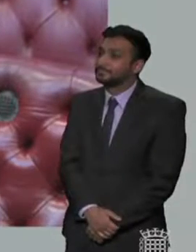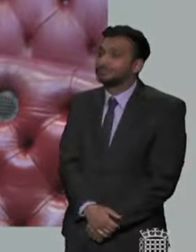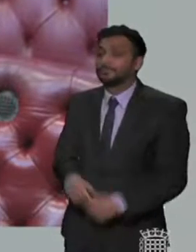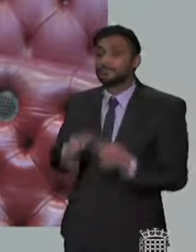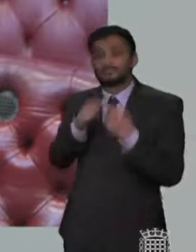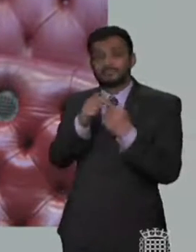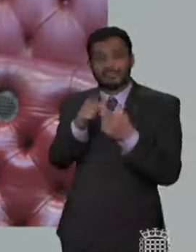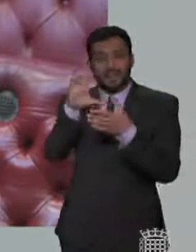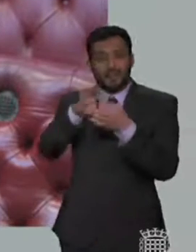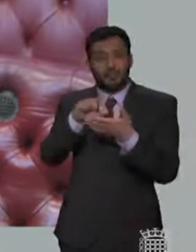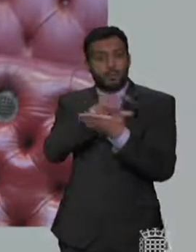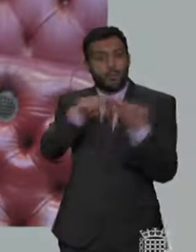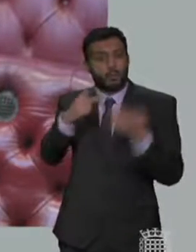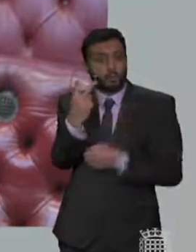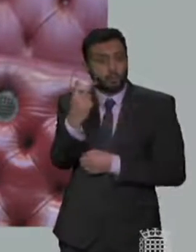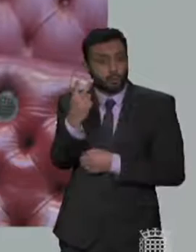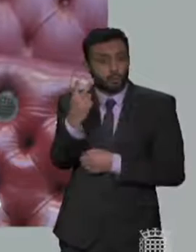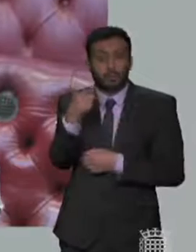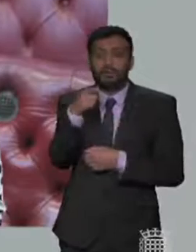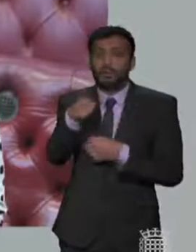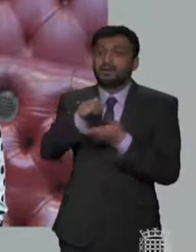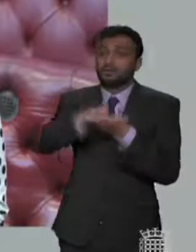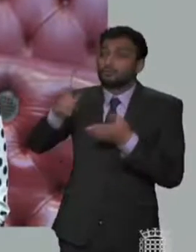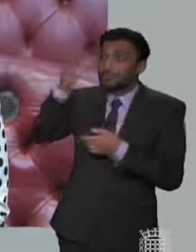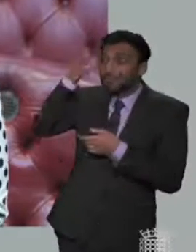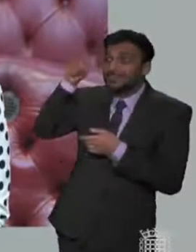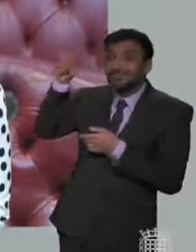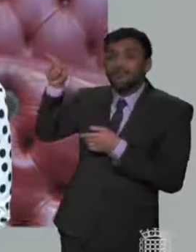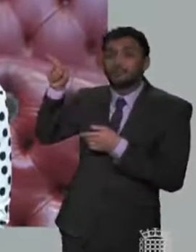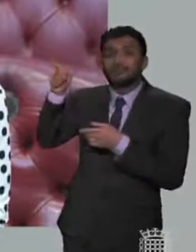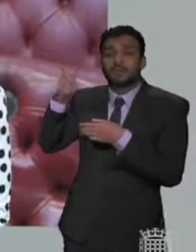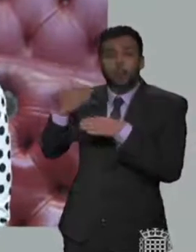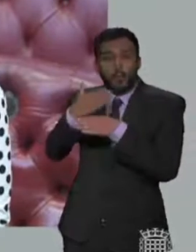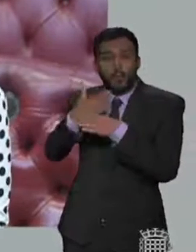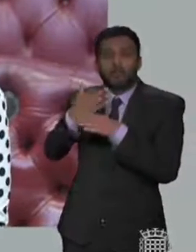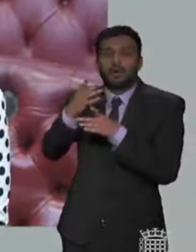places a duty on the secretary of state for working pensions to report on the promotion